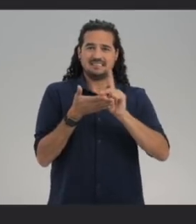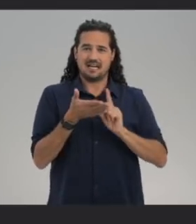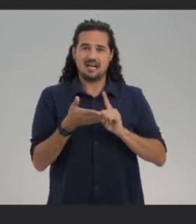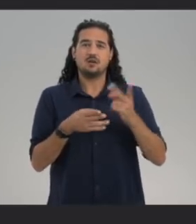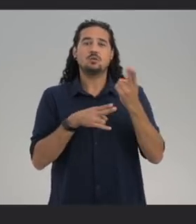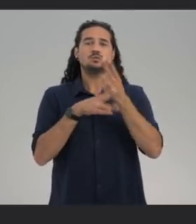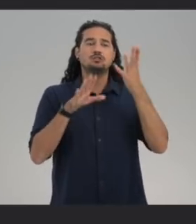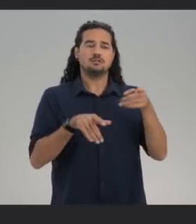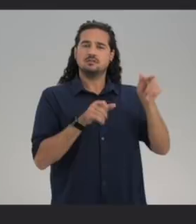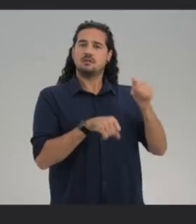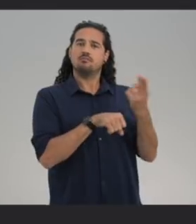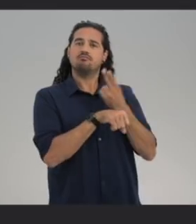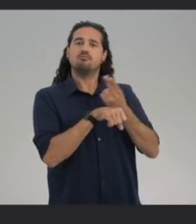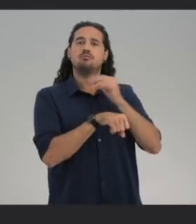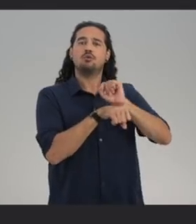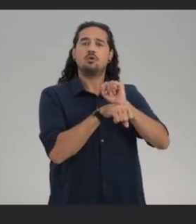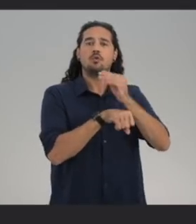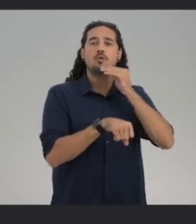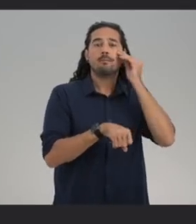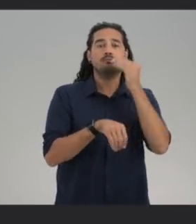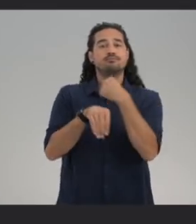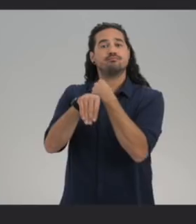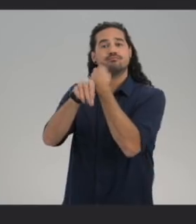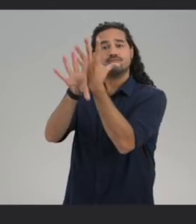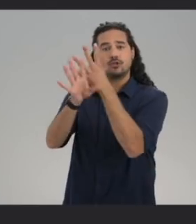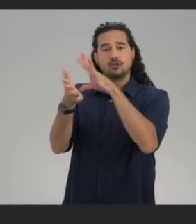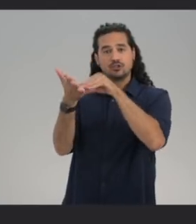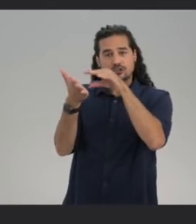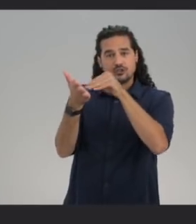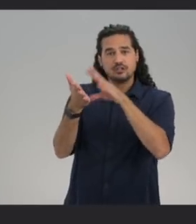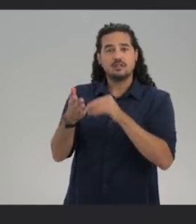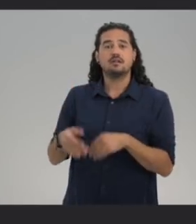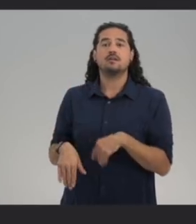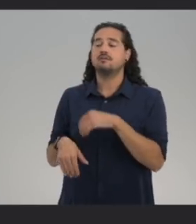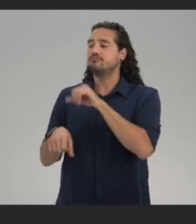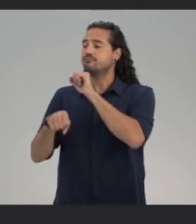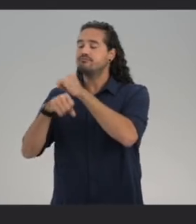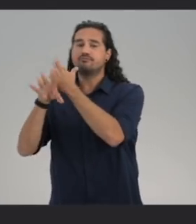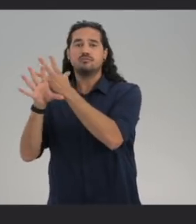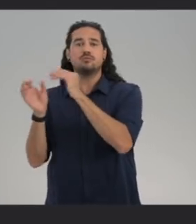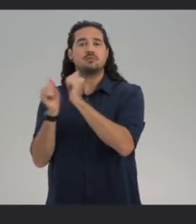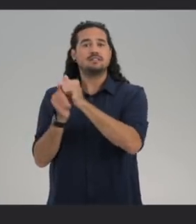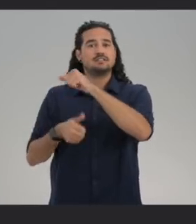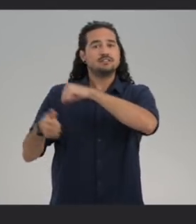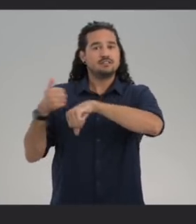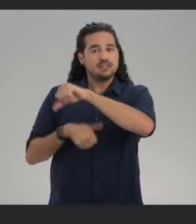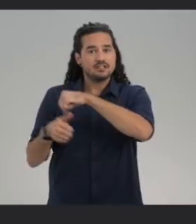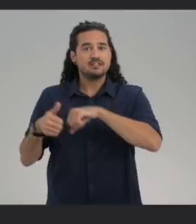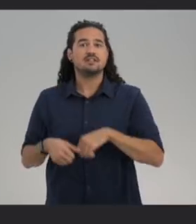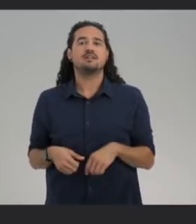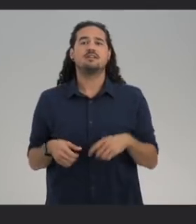learning remotely and using the Air to stay connected, making performance and battery life extremely important.